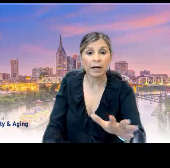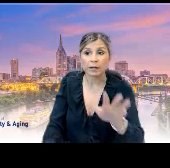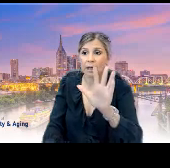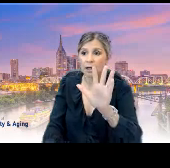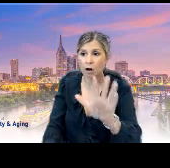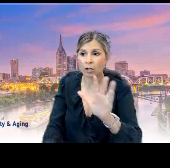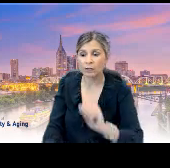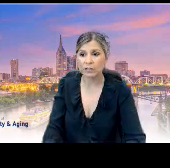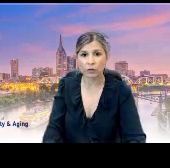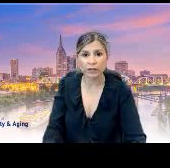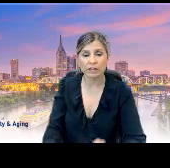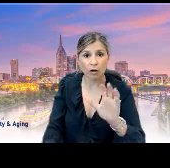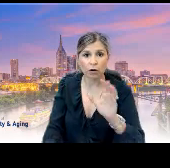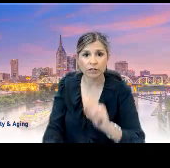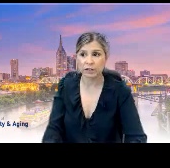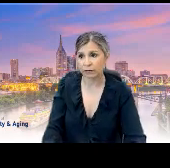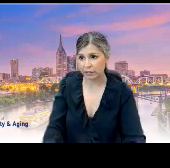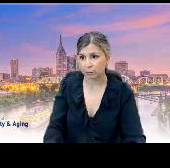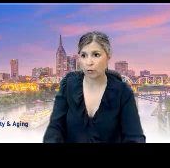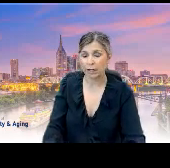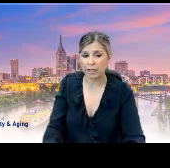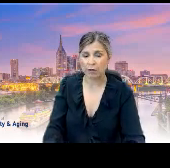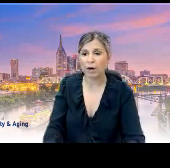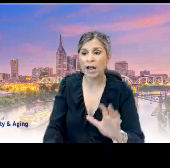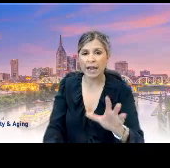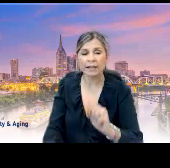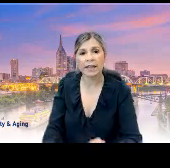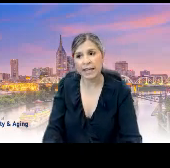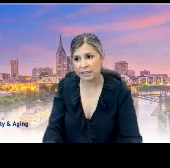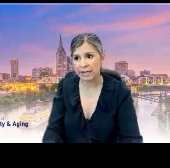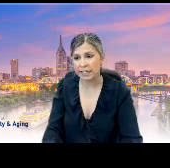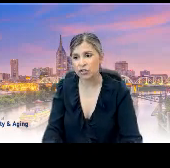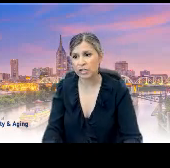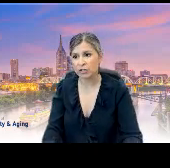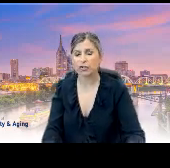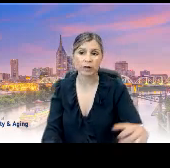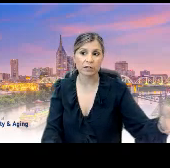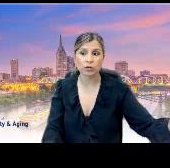But all of these services are still available right now and they can take into insurance.